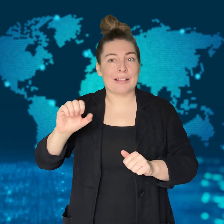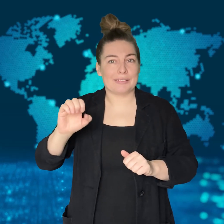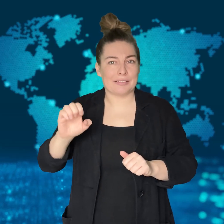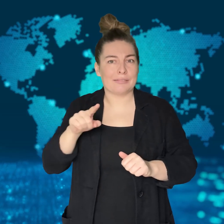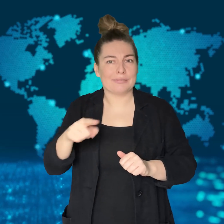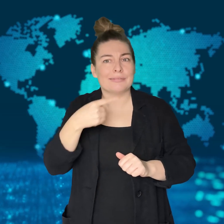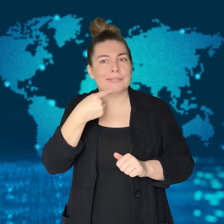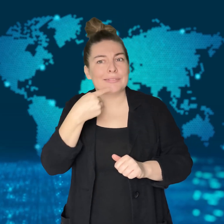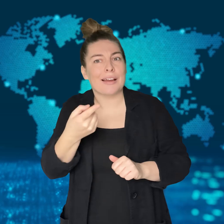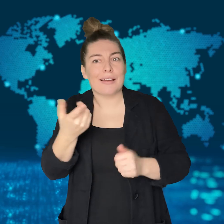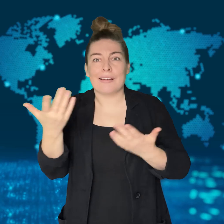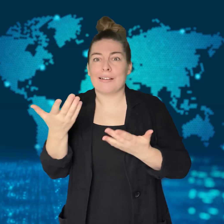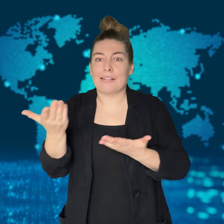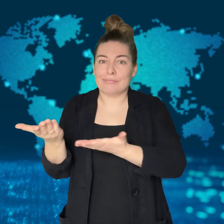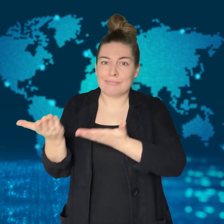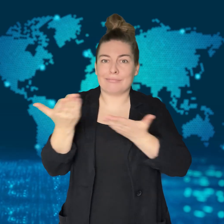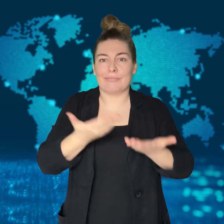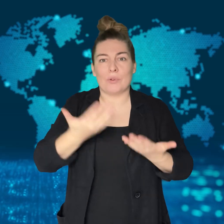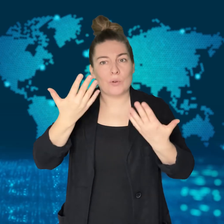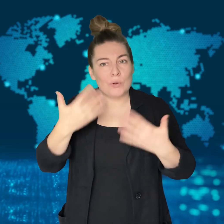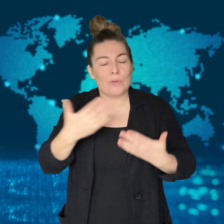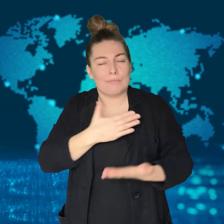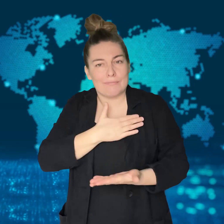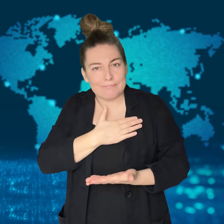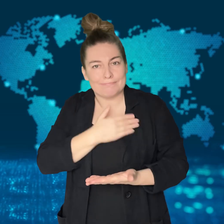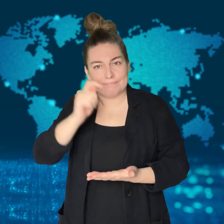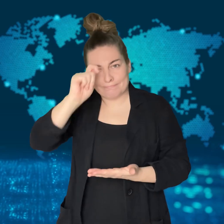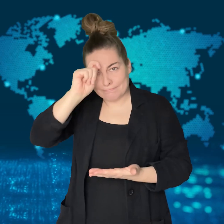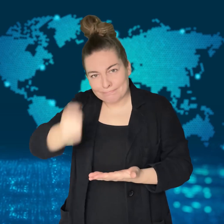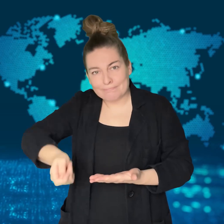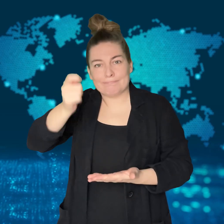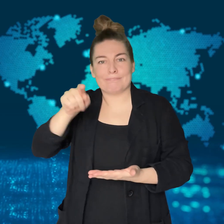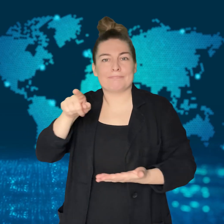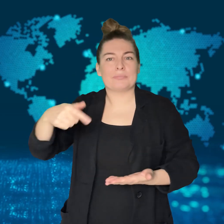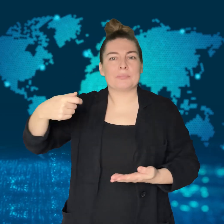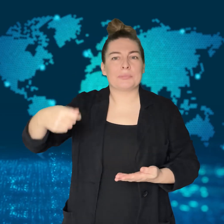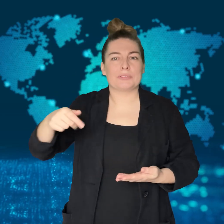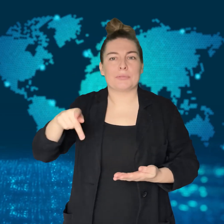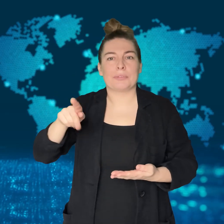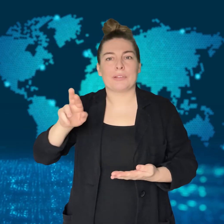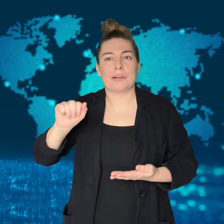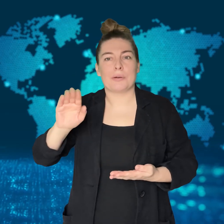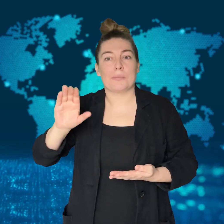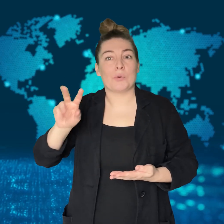its cooperation. Albanese described